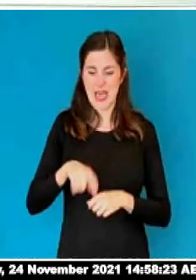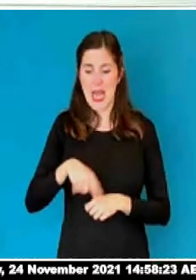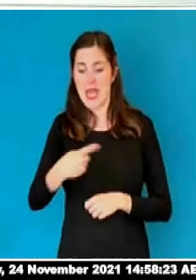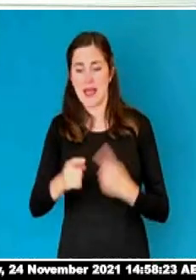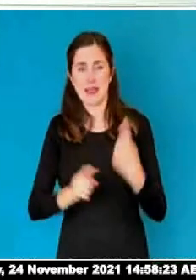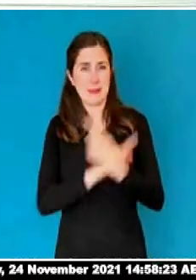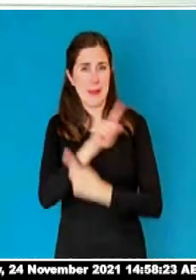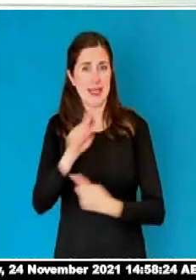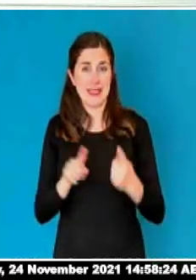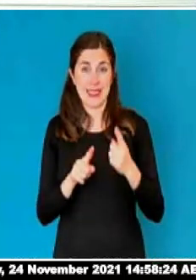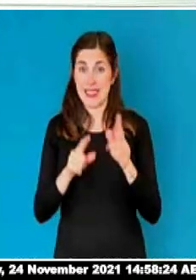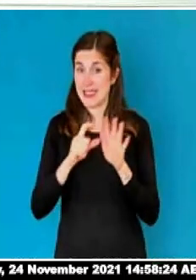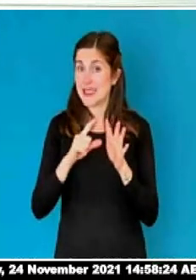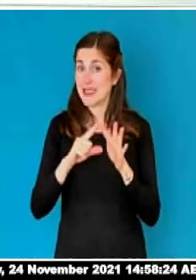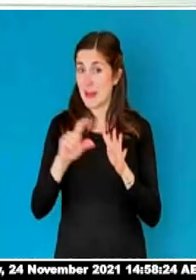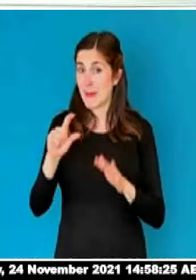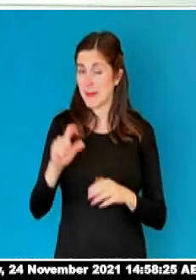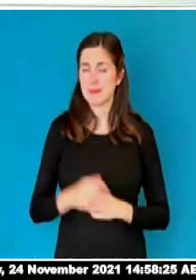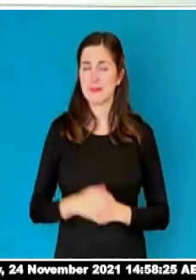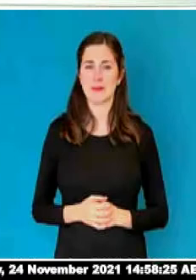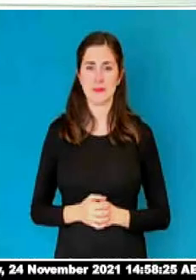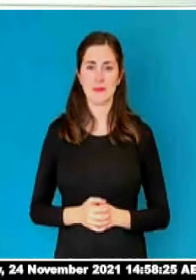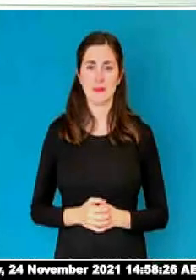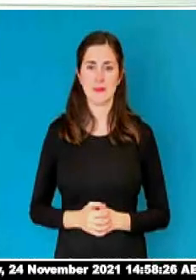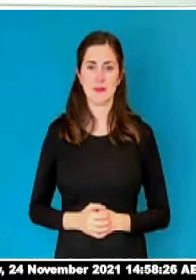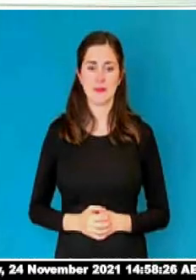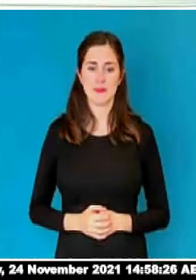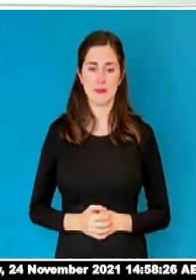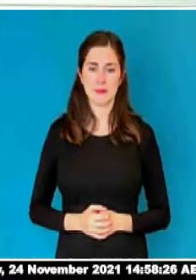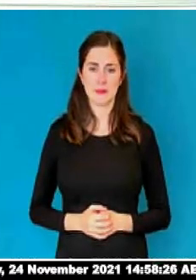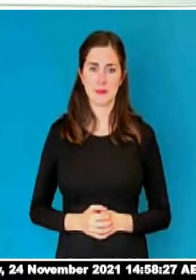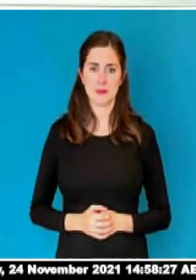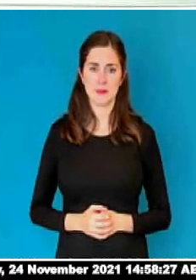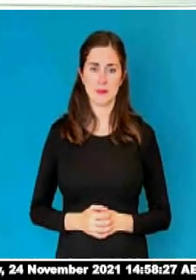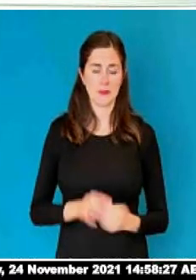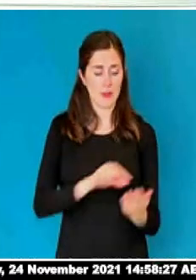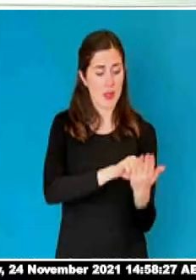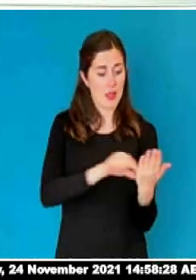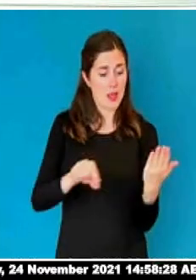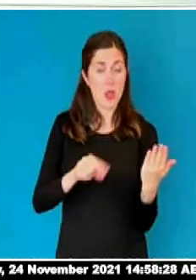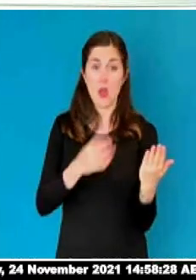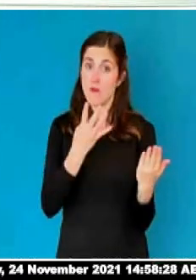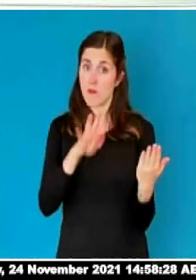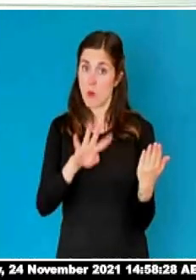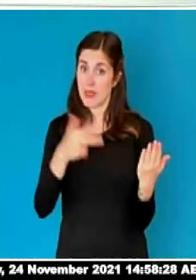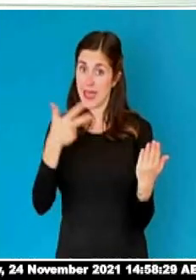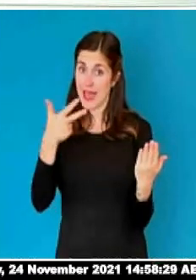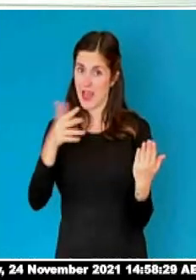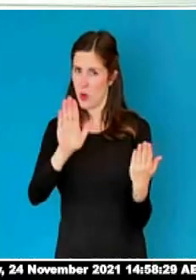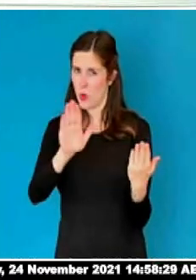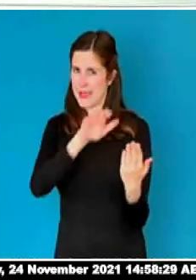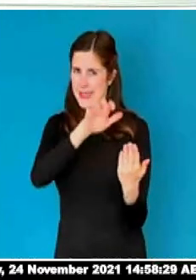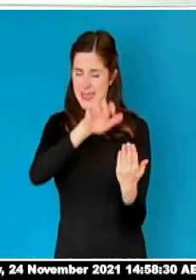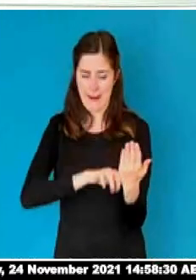At paragraph 48 of your statement you say your agency notes that